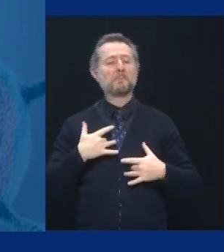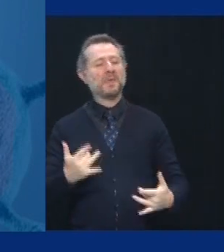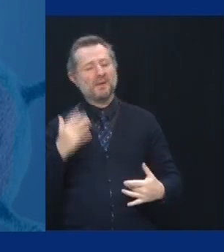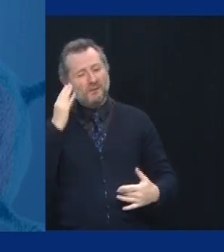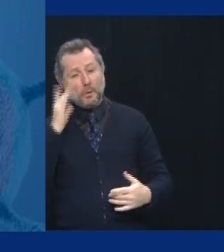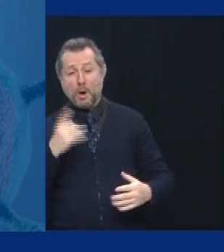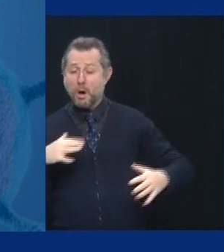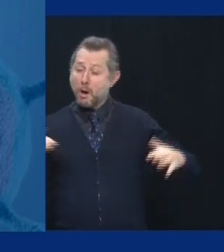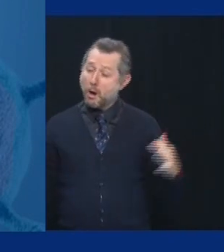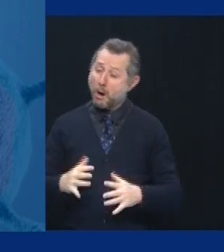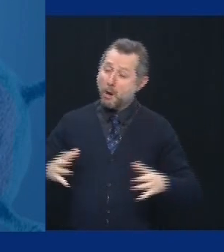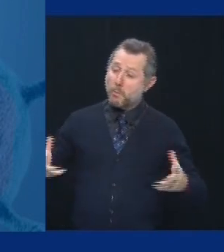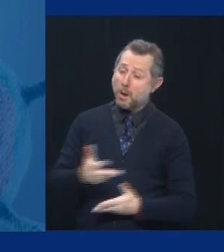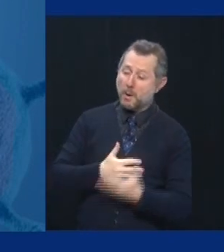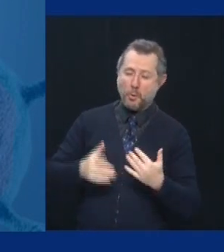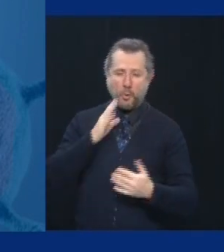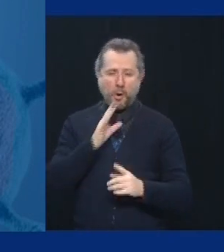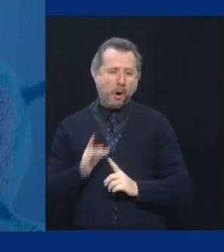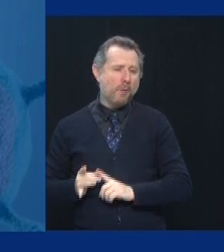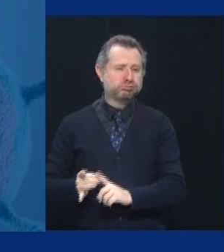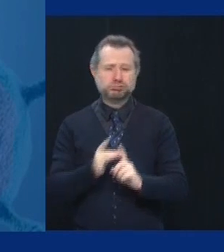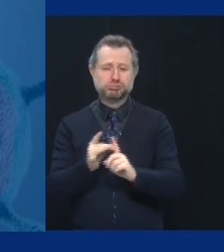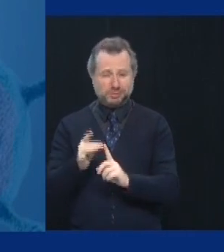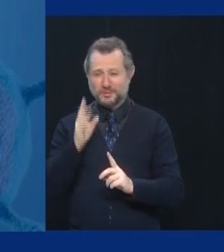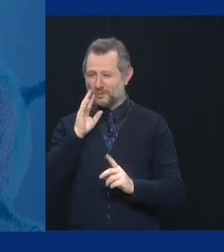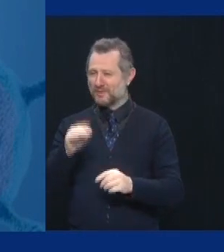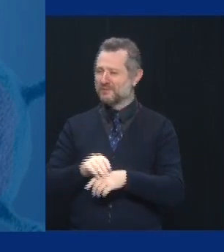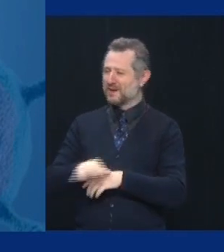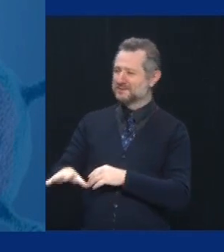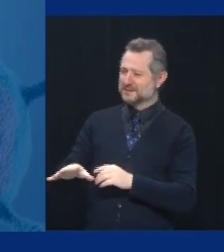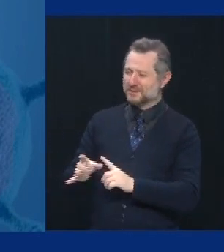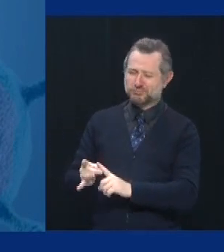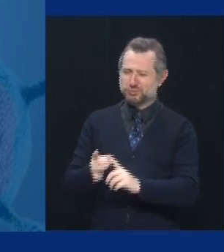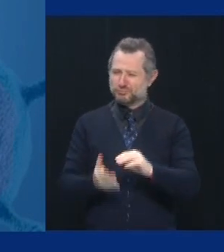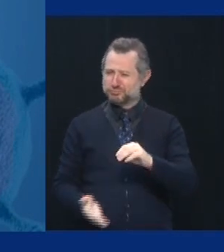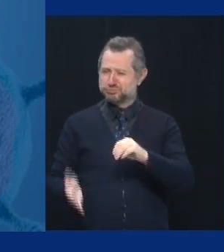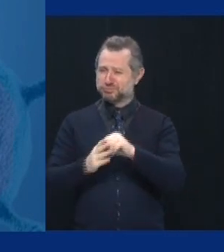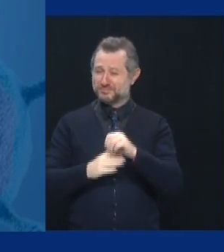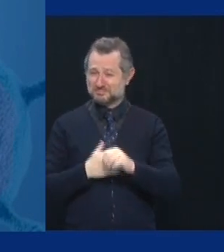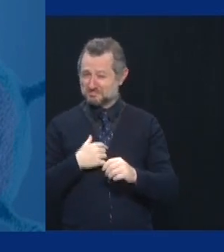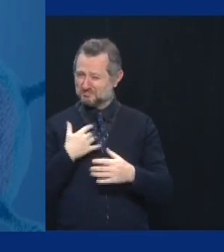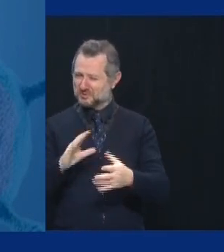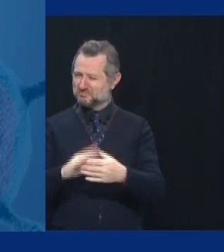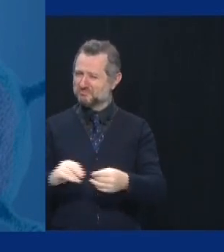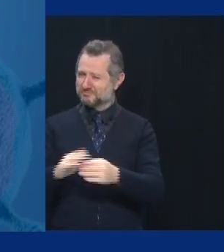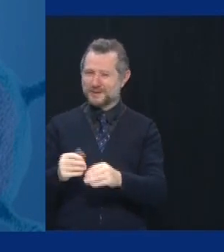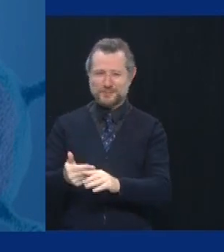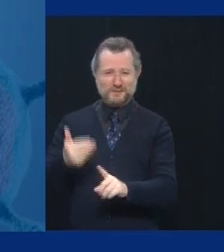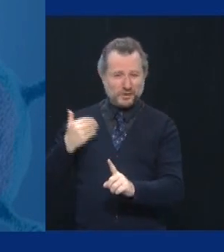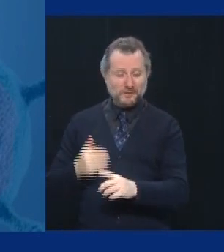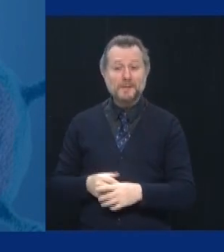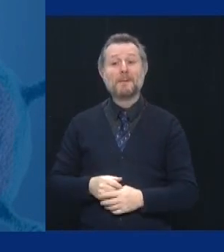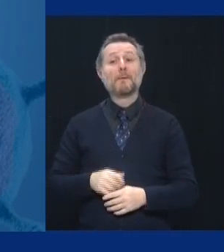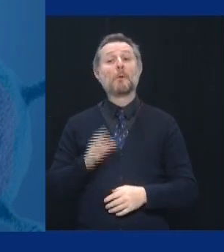DECLINE IN THE COVID RATES POST-CHRISTMAS/NEW YEAR'S EVE SUL4<á"1ñ RIGHT. WE SAID IN THE HOLIDAY SEASON, PEOPLE GATHER, DEPENDING ON HOW